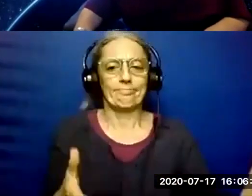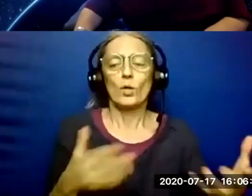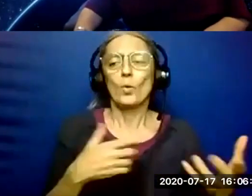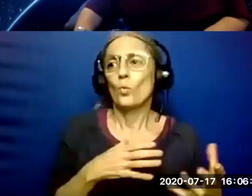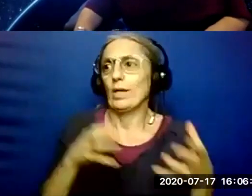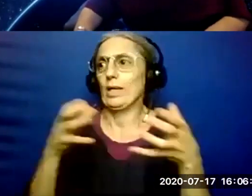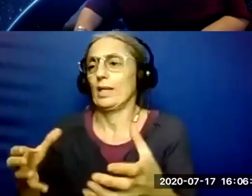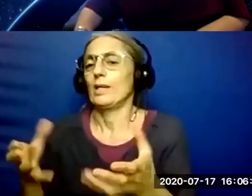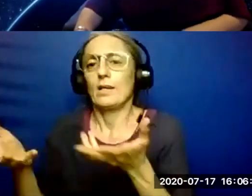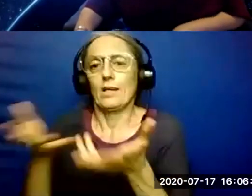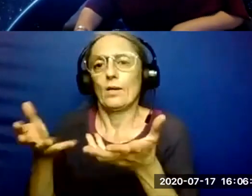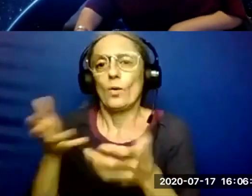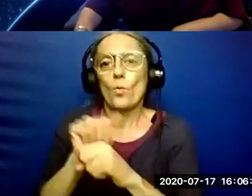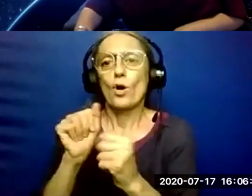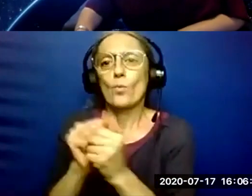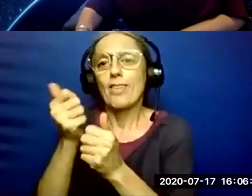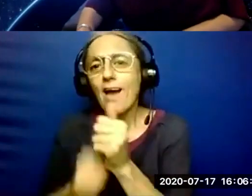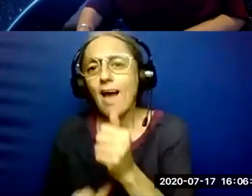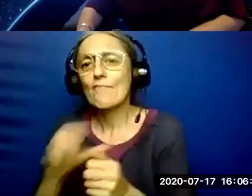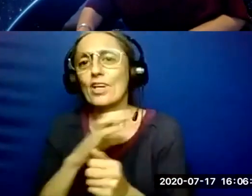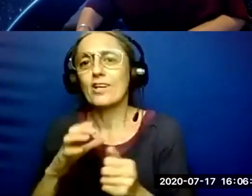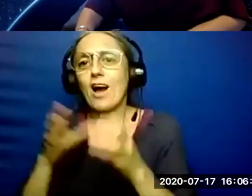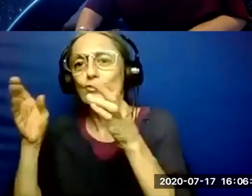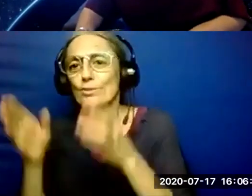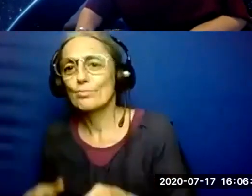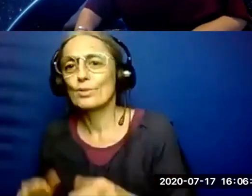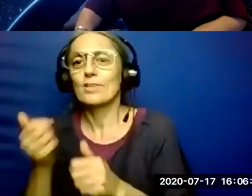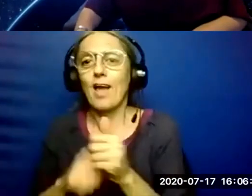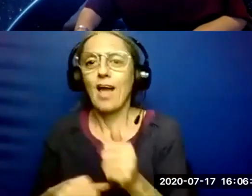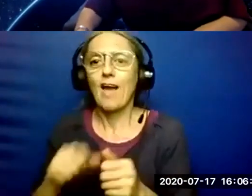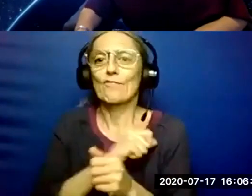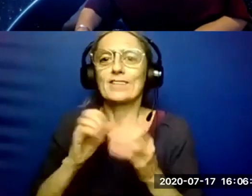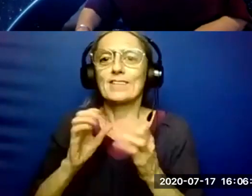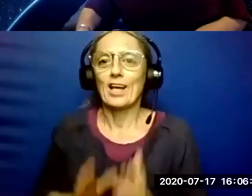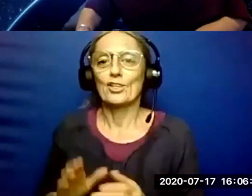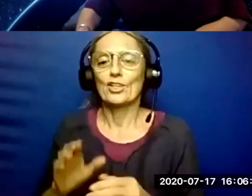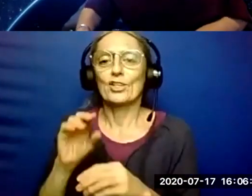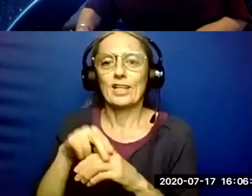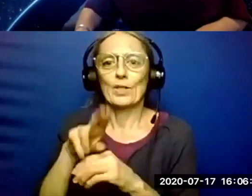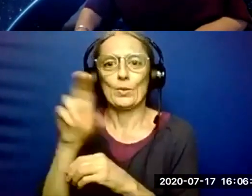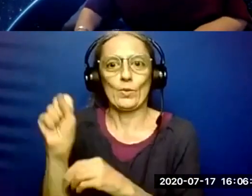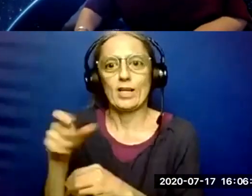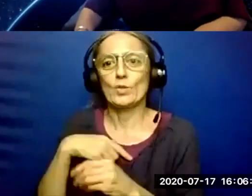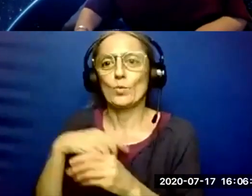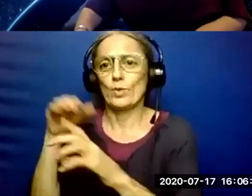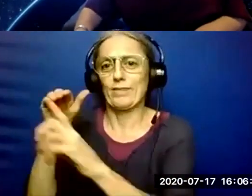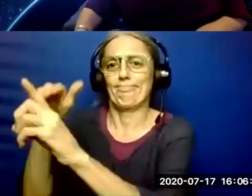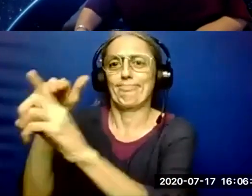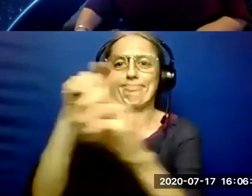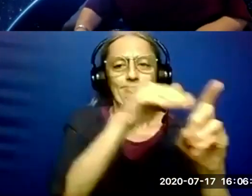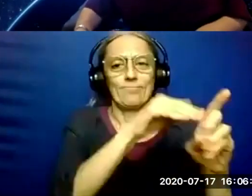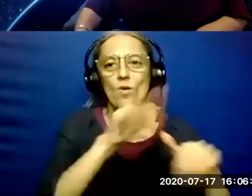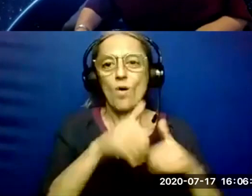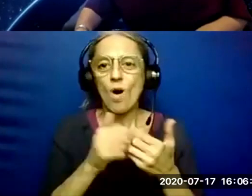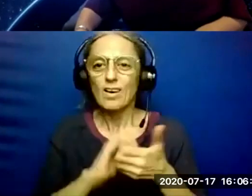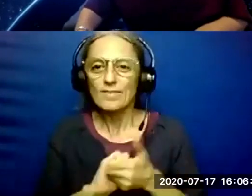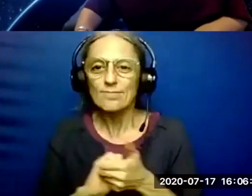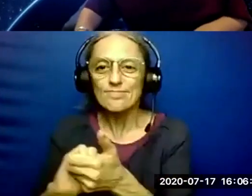And I think that really was one of the most important parts of the passage of the ADA.